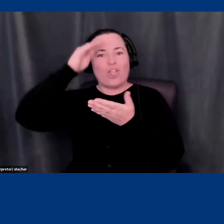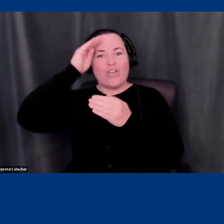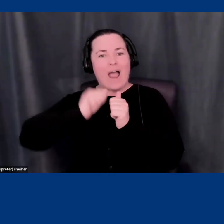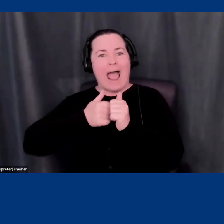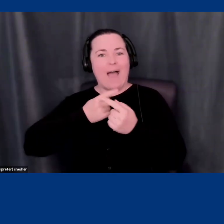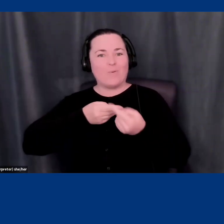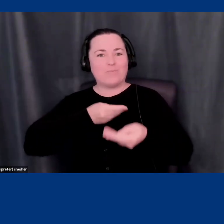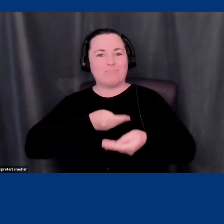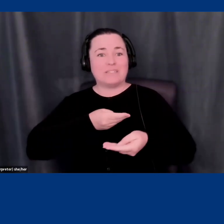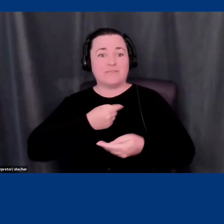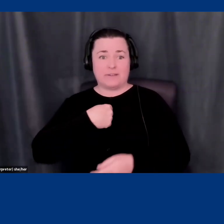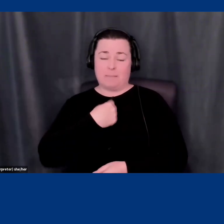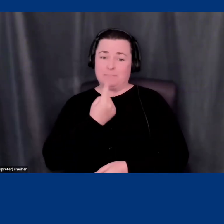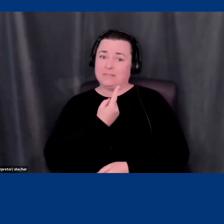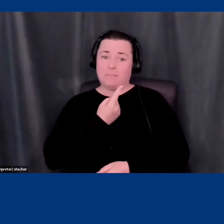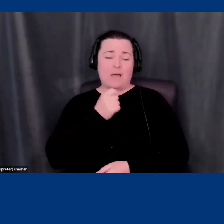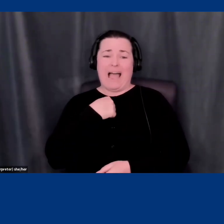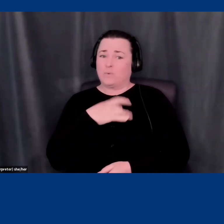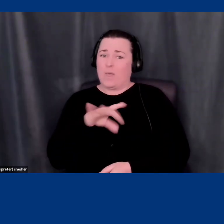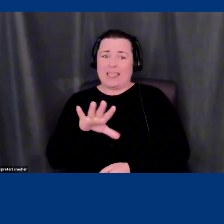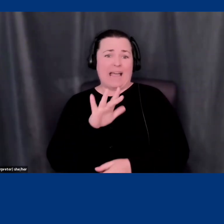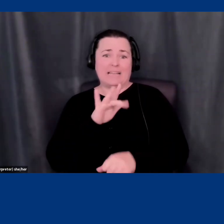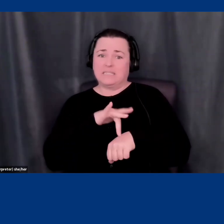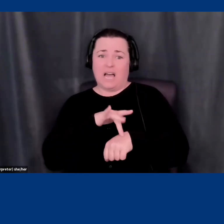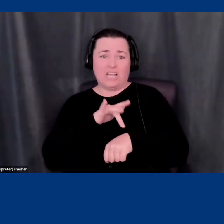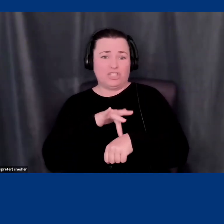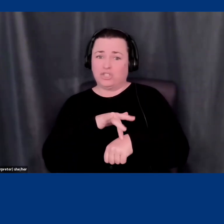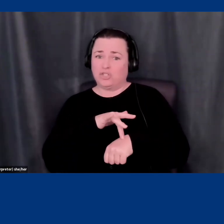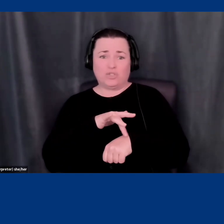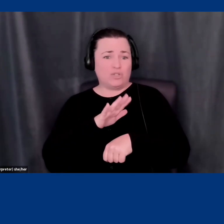a person who doesn't like to be touched, she helped